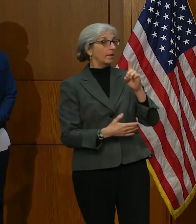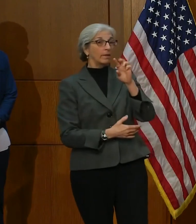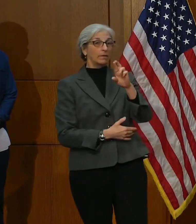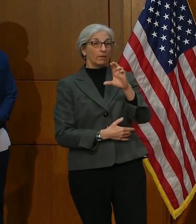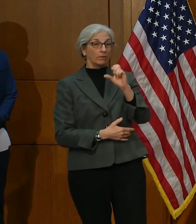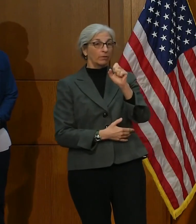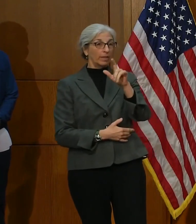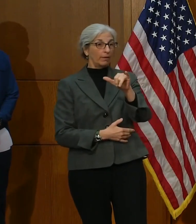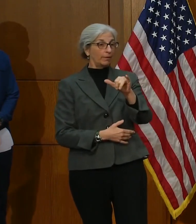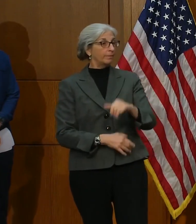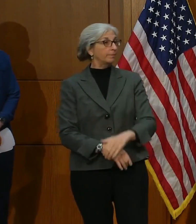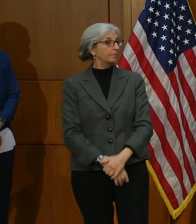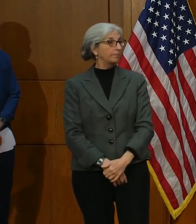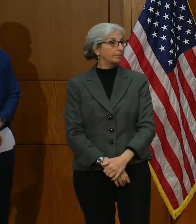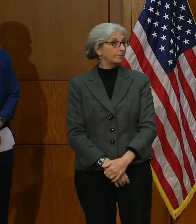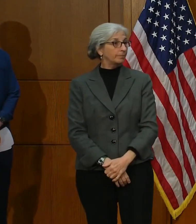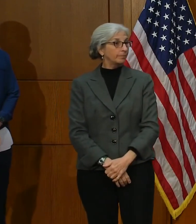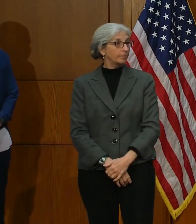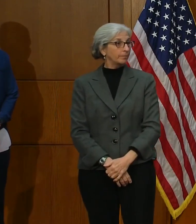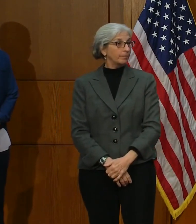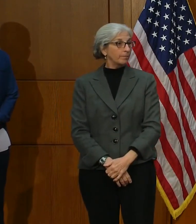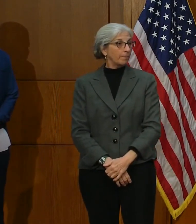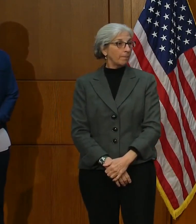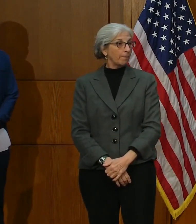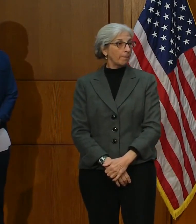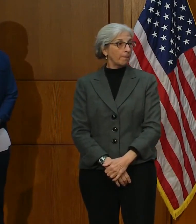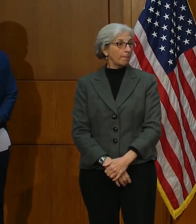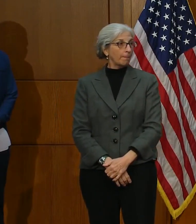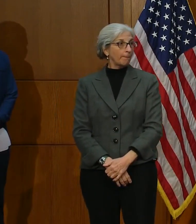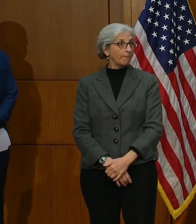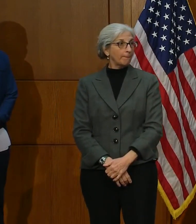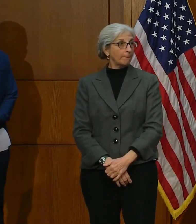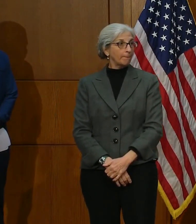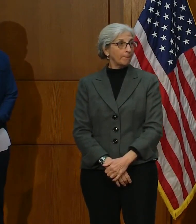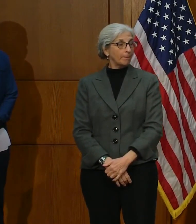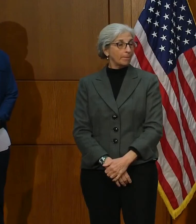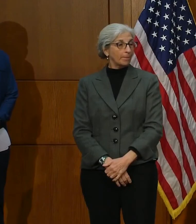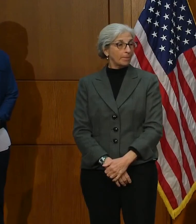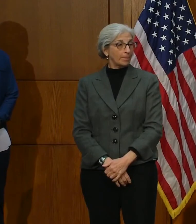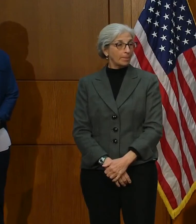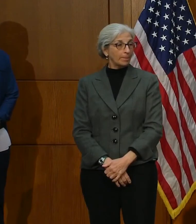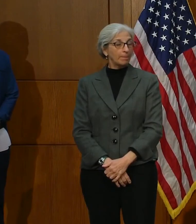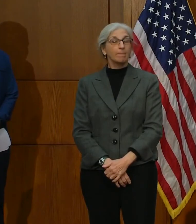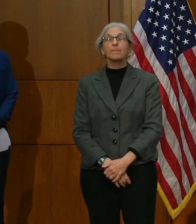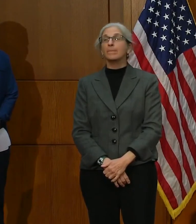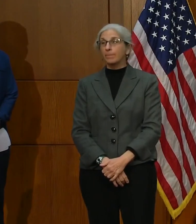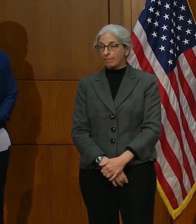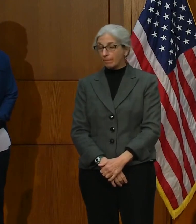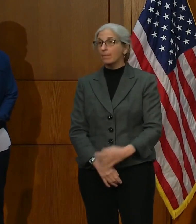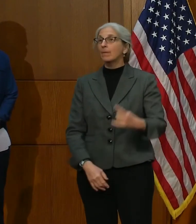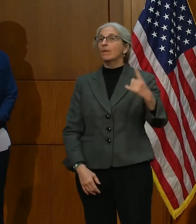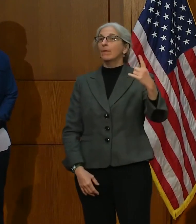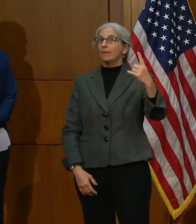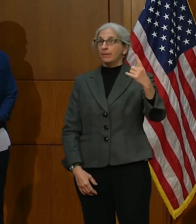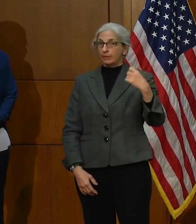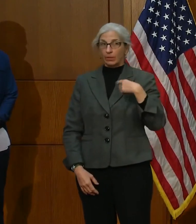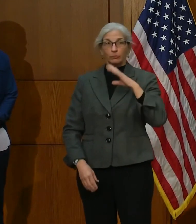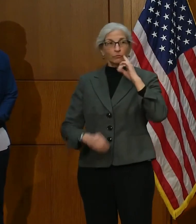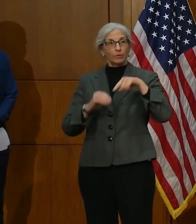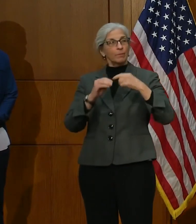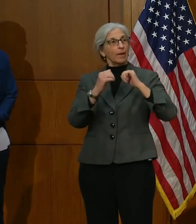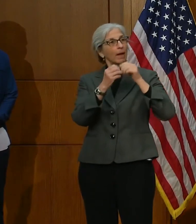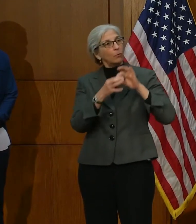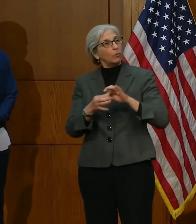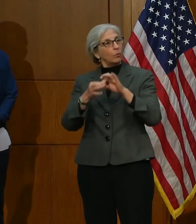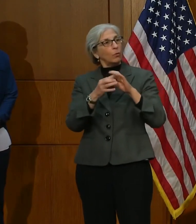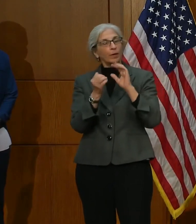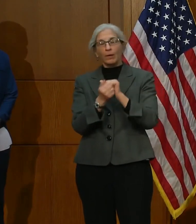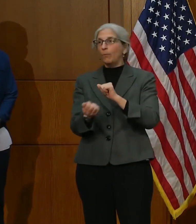WHAT ARE WE DOING TO ADDRESS